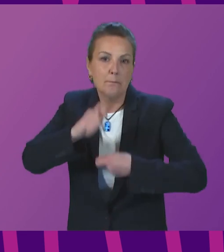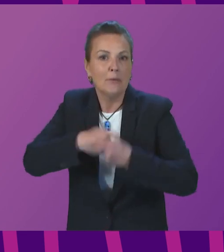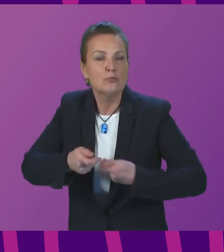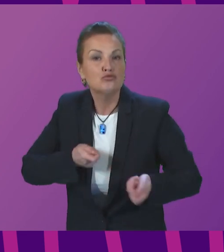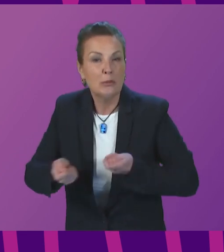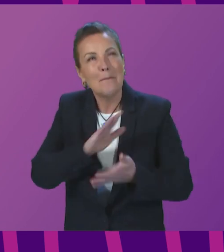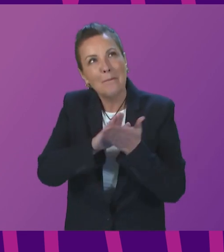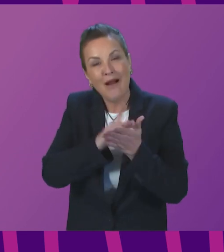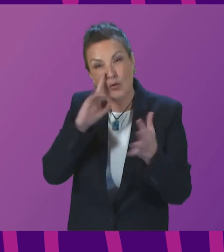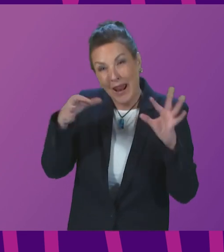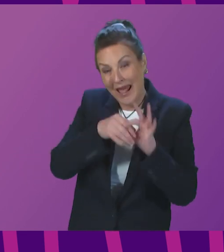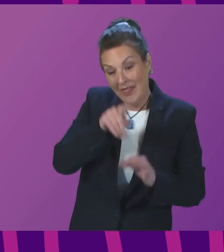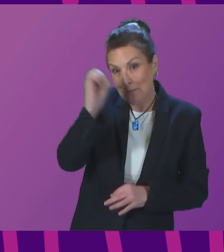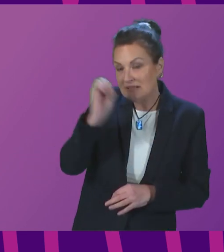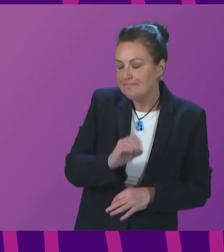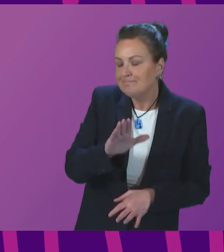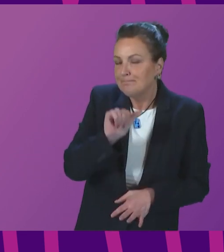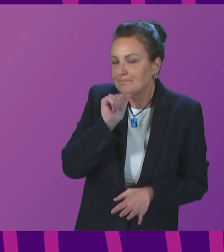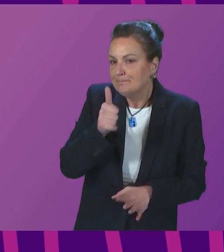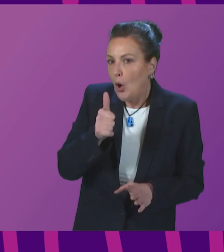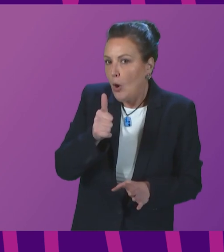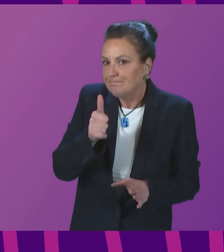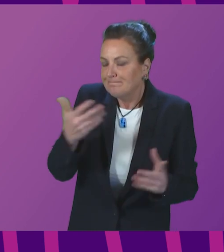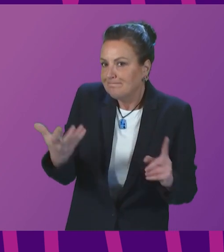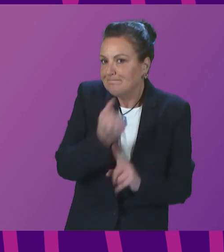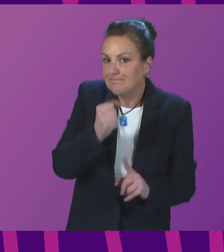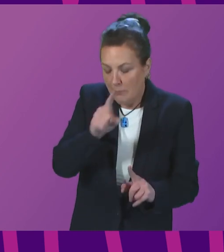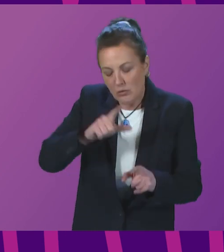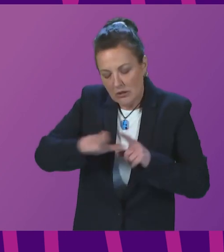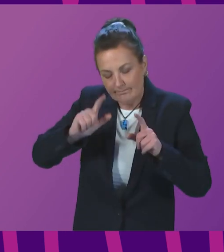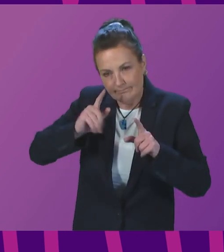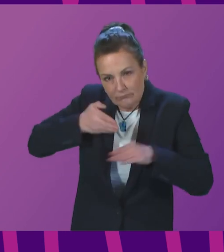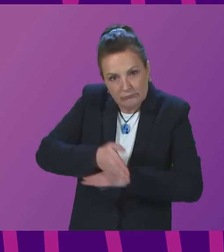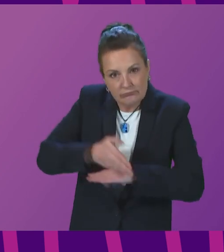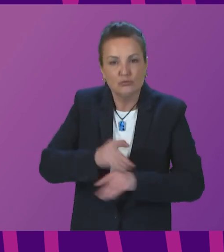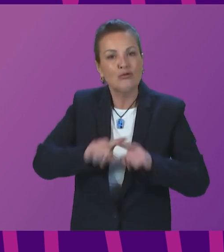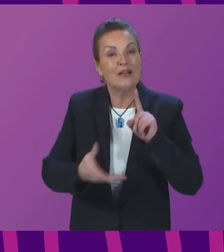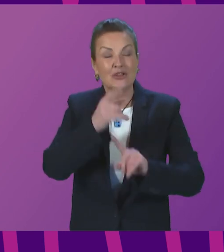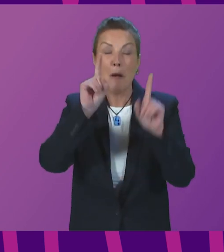terms that target is not being met—we are working hard to meet it—more people are